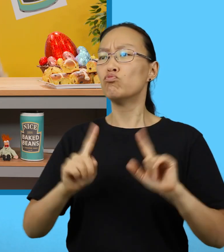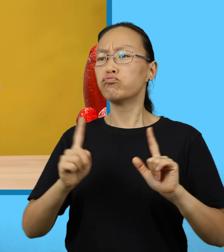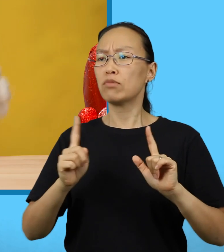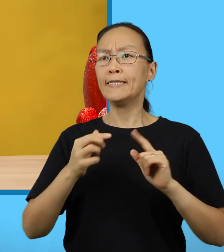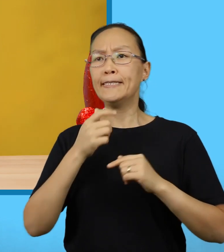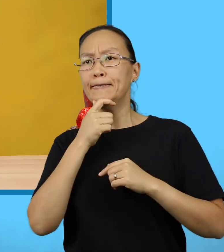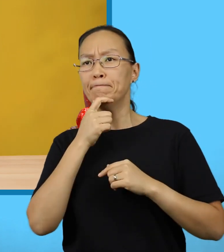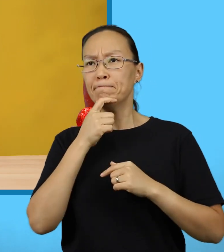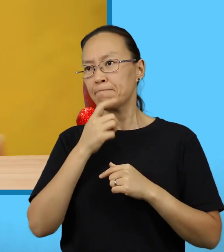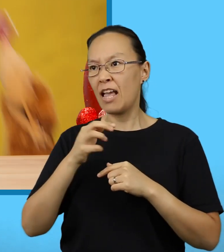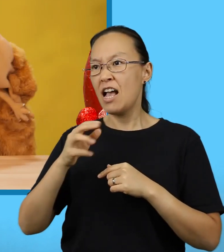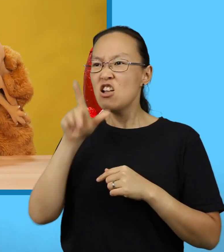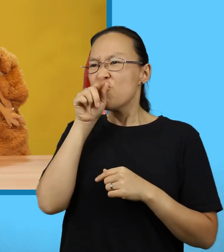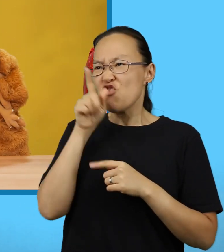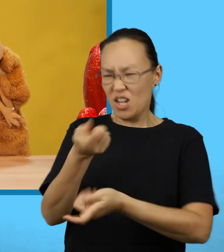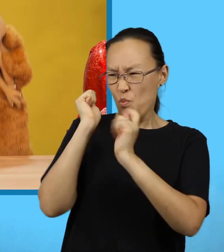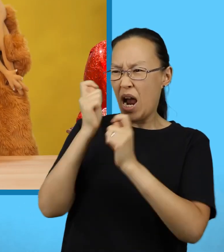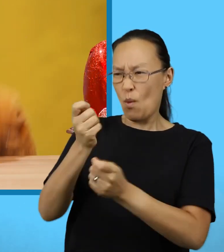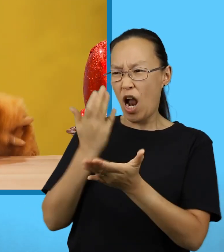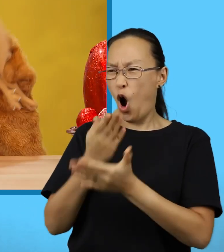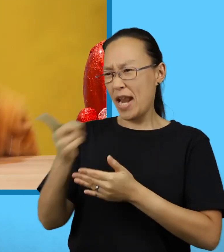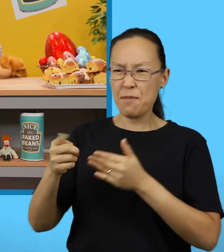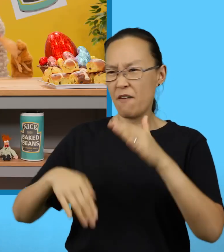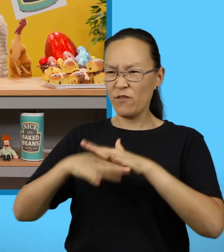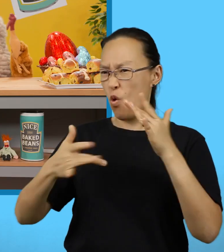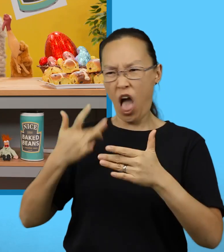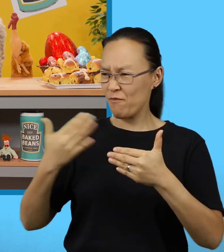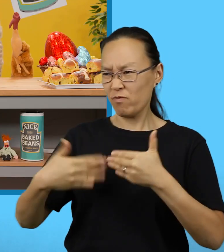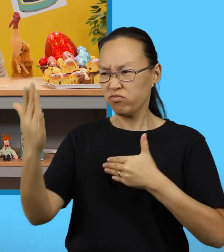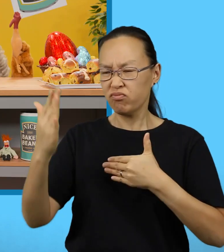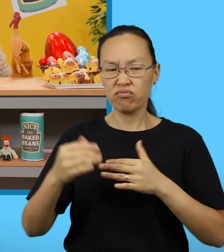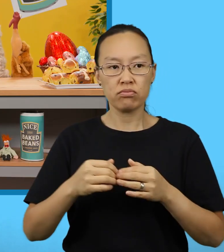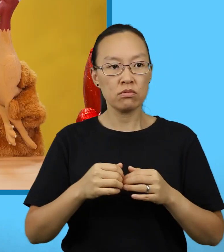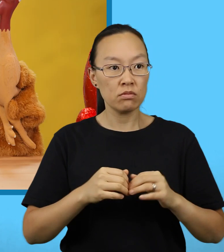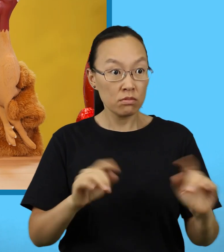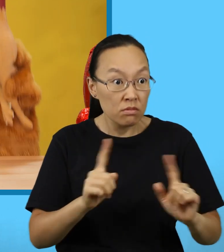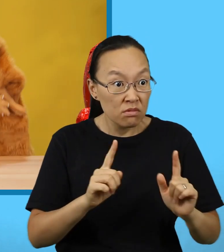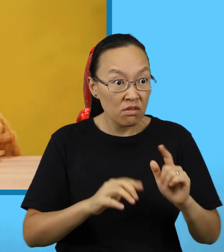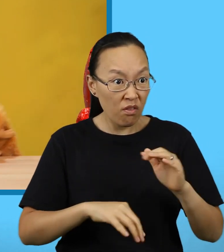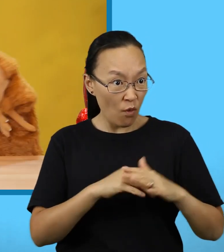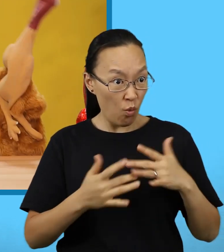being whacked with a rubber chicken. (chicken squeaking) Hang on, a lifetime? Yes.